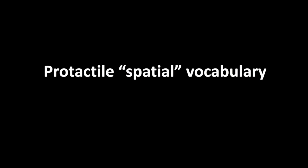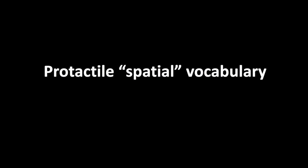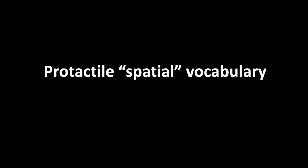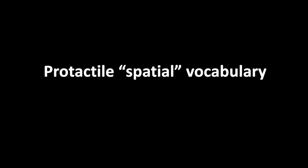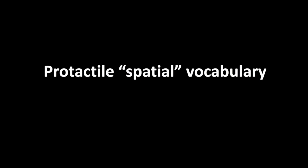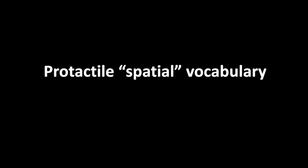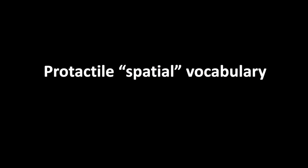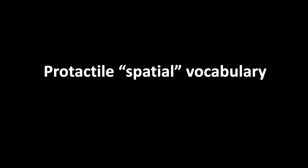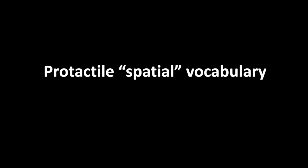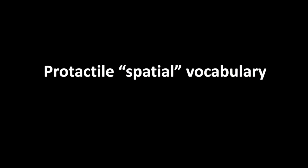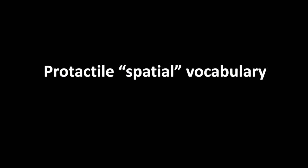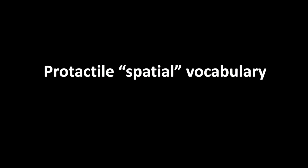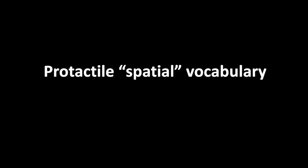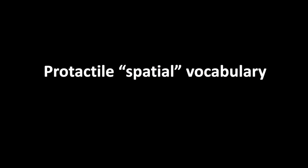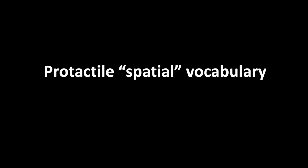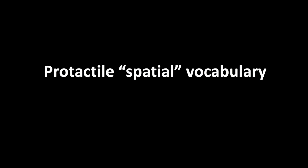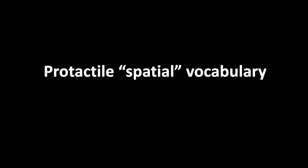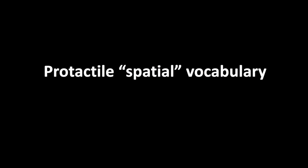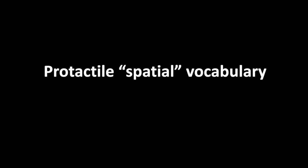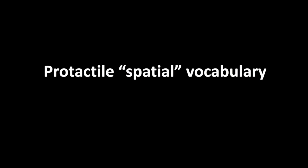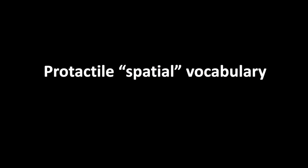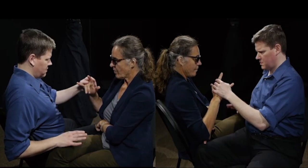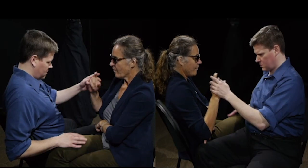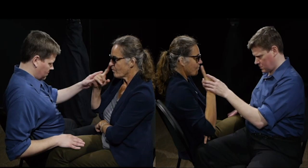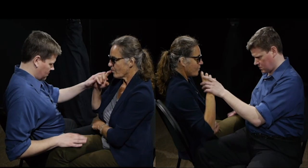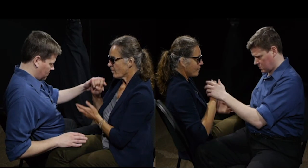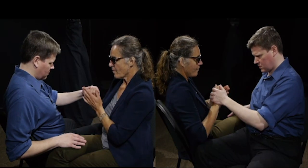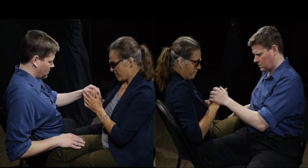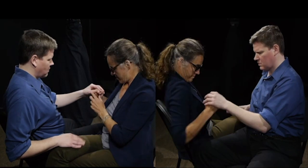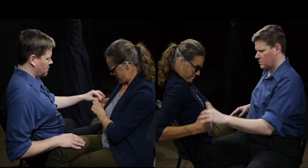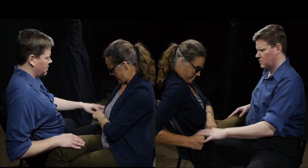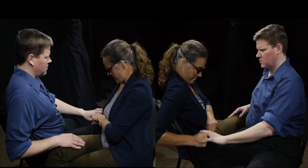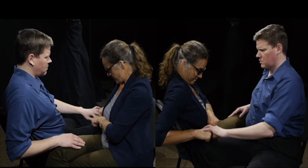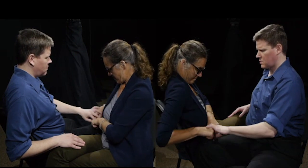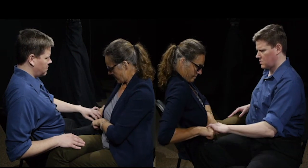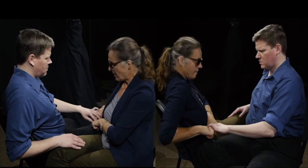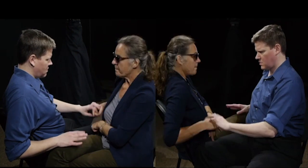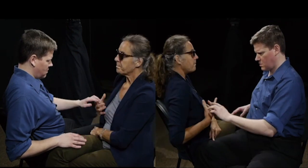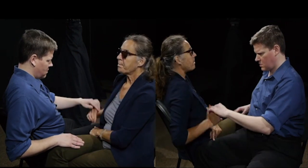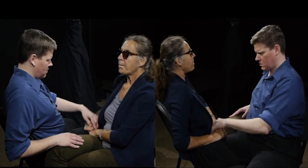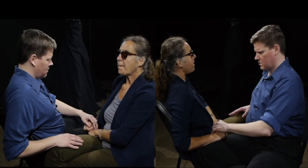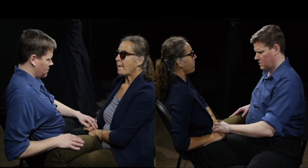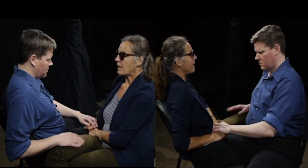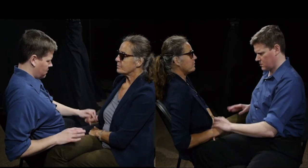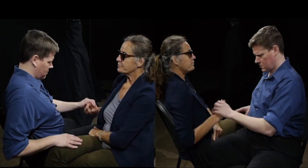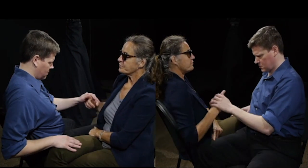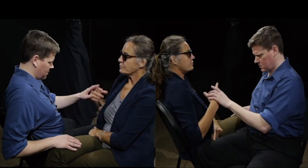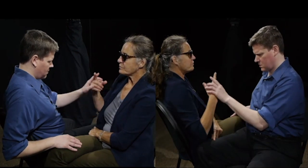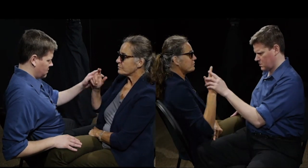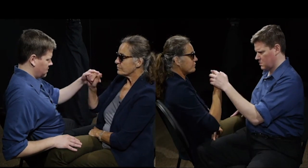[Narrator] Protactile spatial vocabulary. [Jelica] To understand the spatial vocabulary of Protactile, let's use this ASL sign